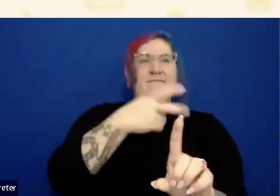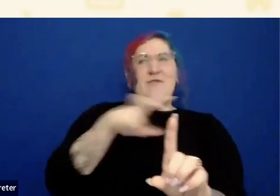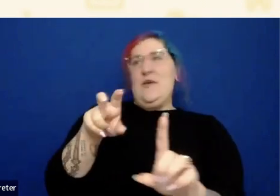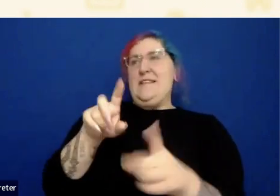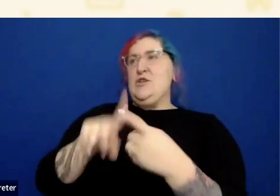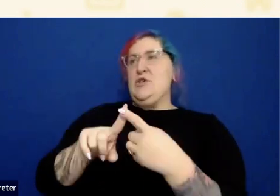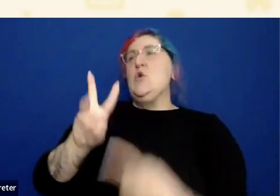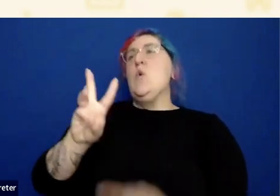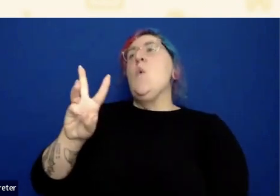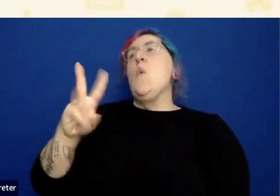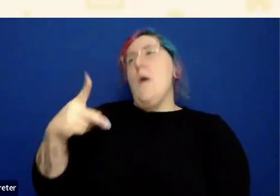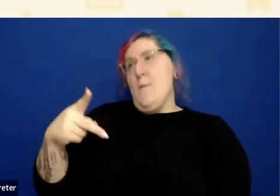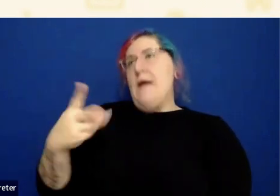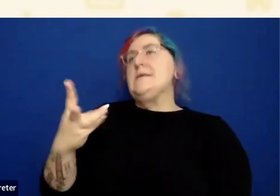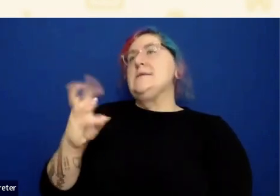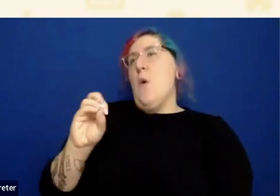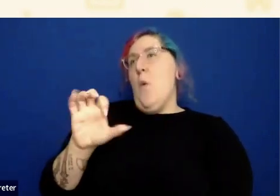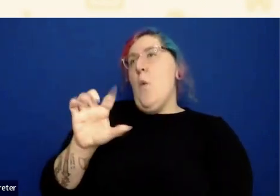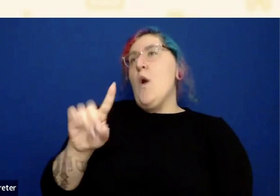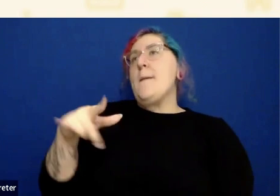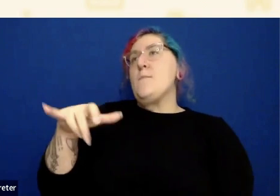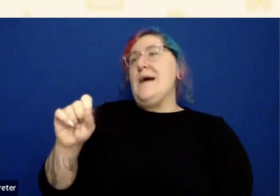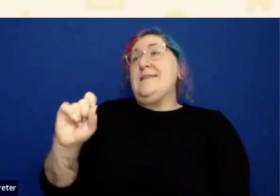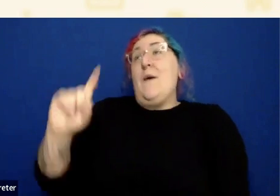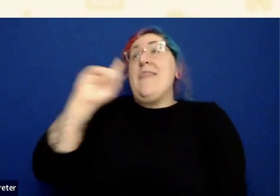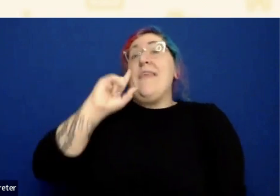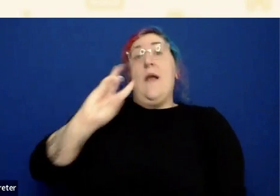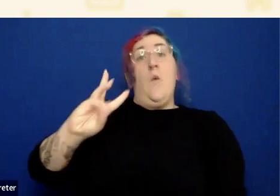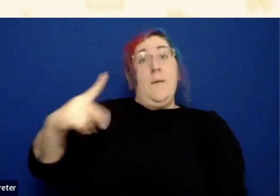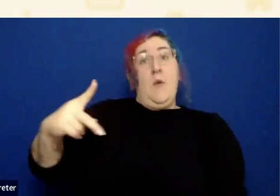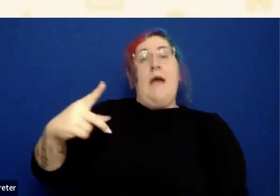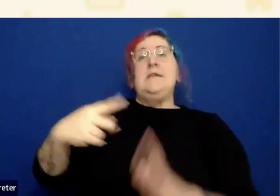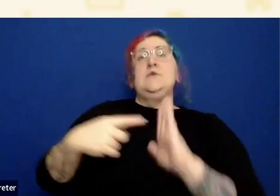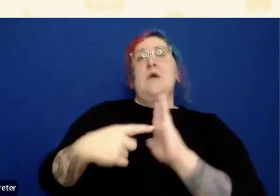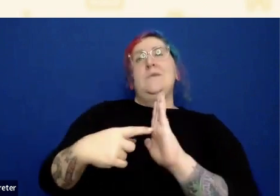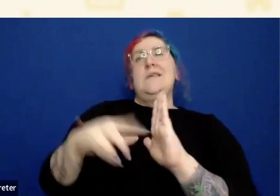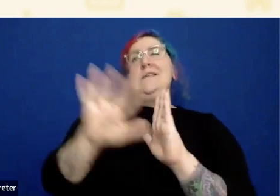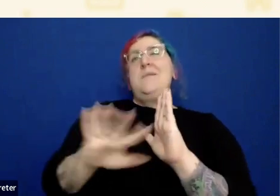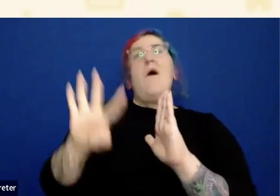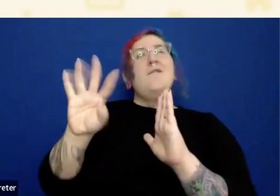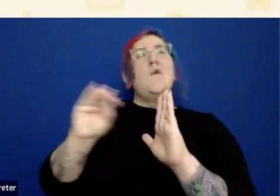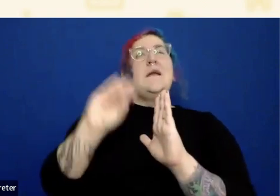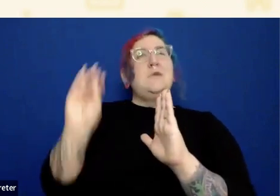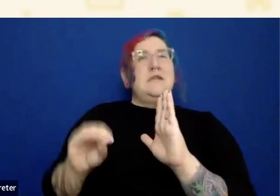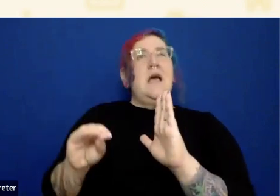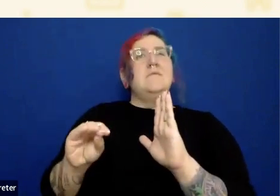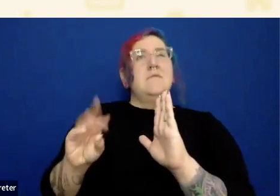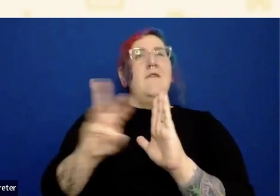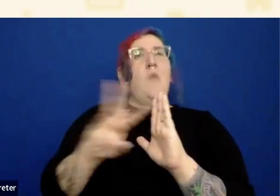WordPress represents some-40% of websites that exist.